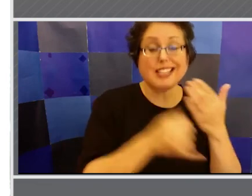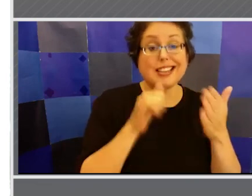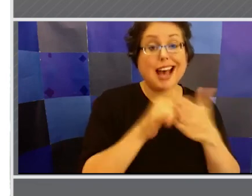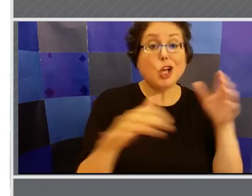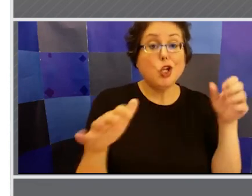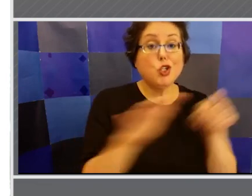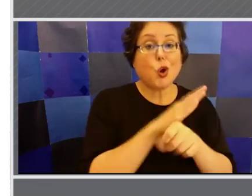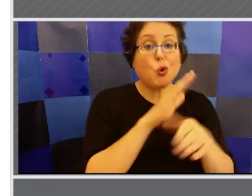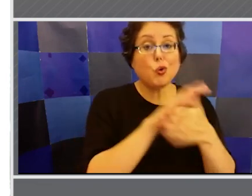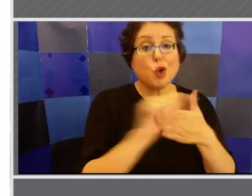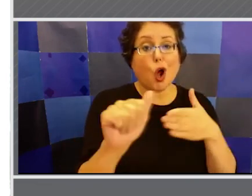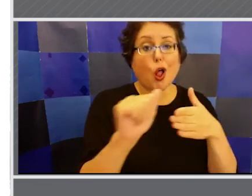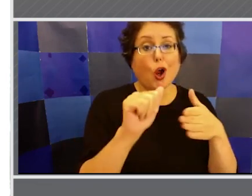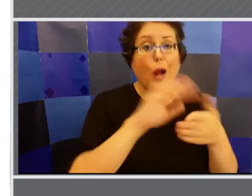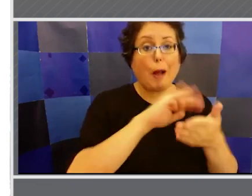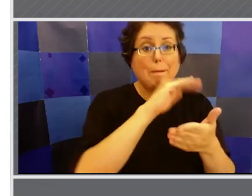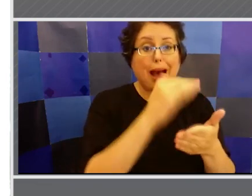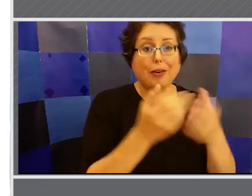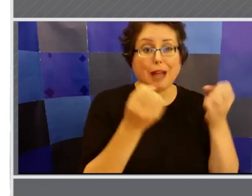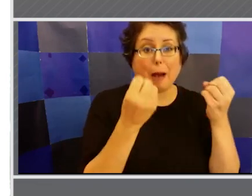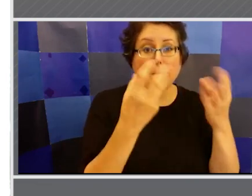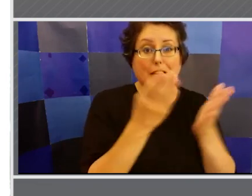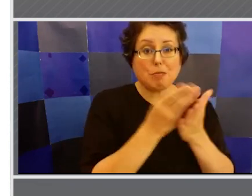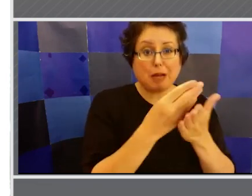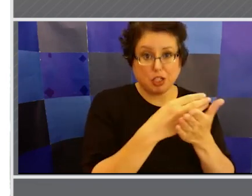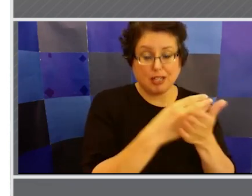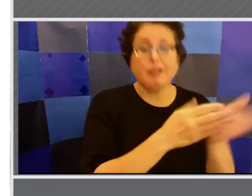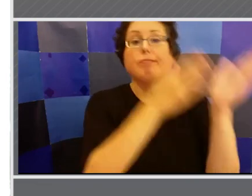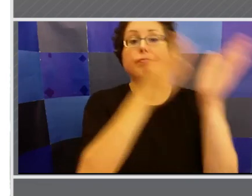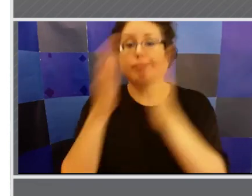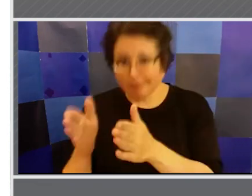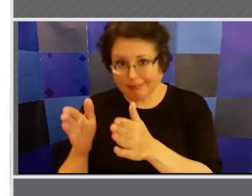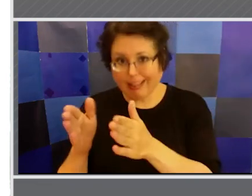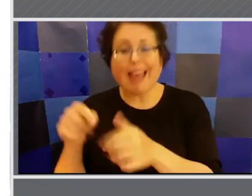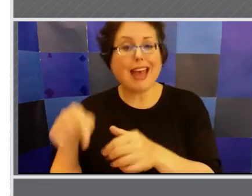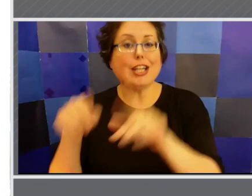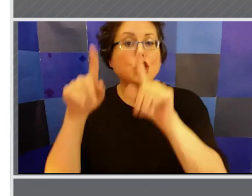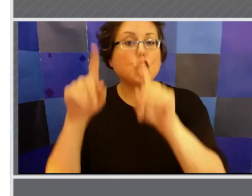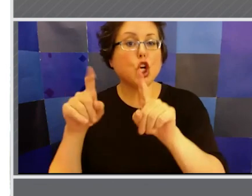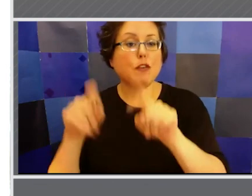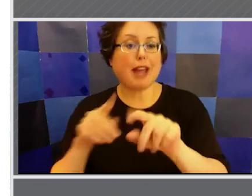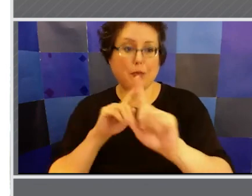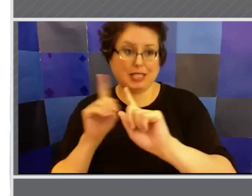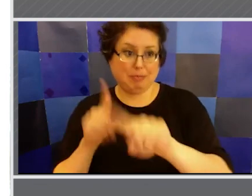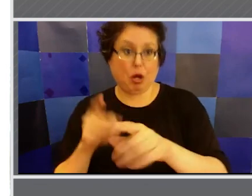We like to compare that to the survey responses we got last year when we are in this process.